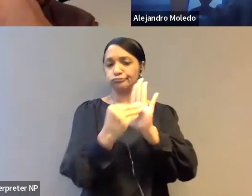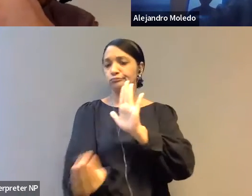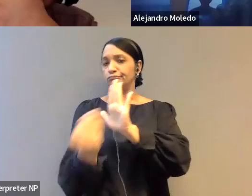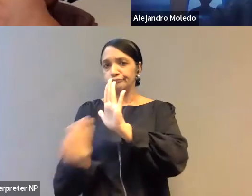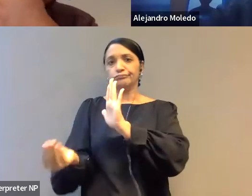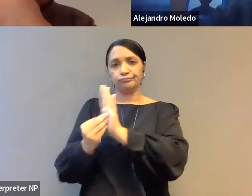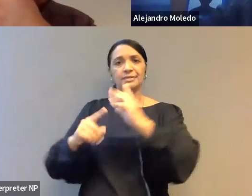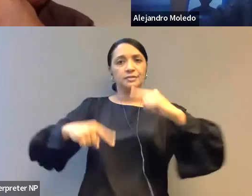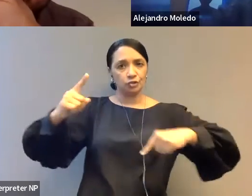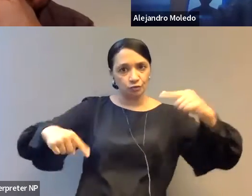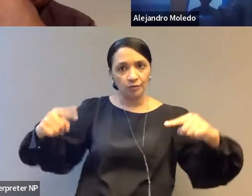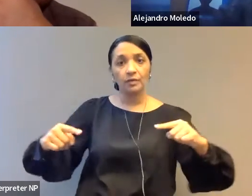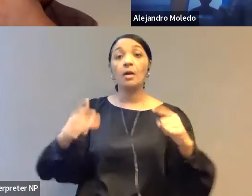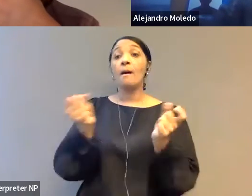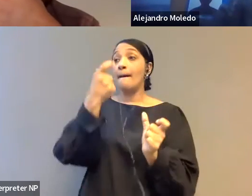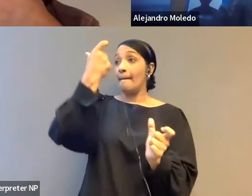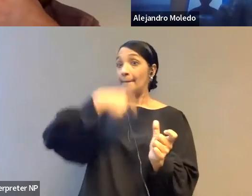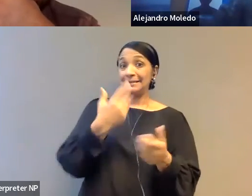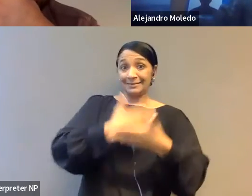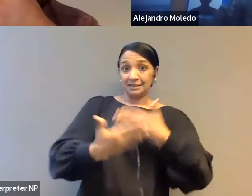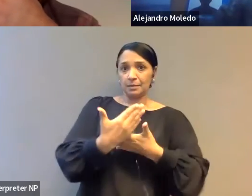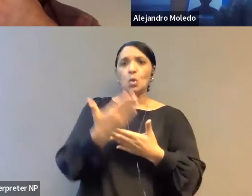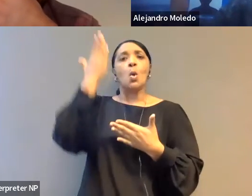So persons with disabilities should have an easy access